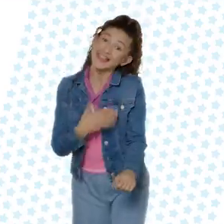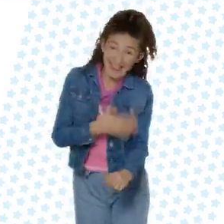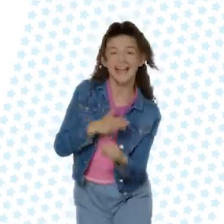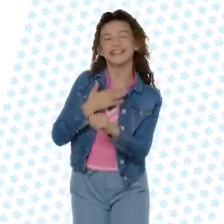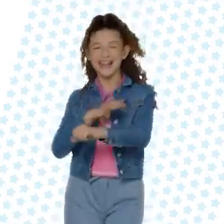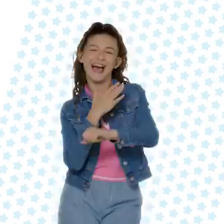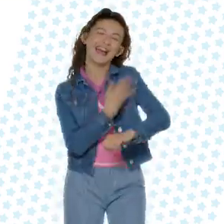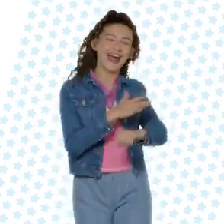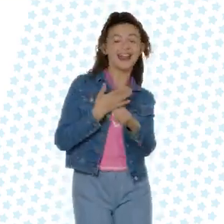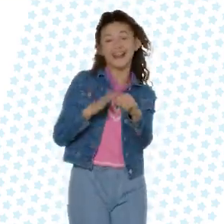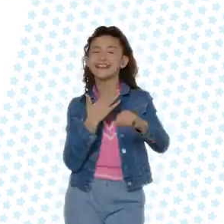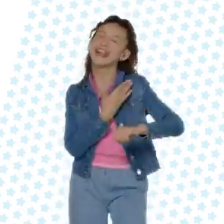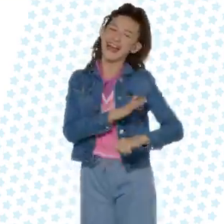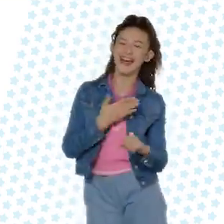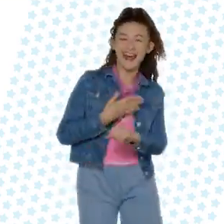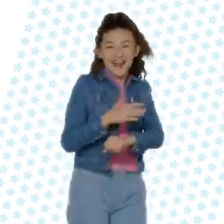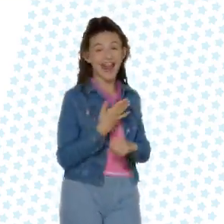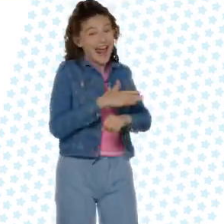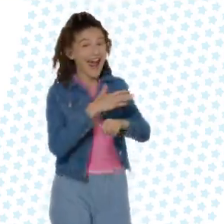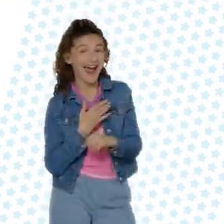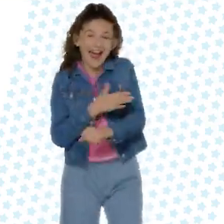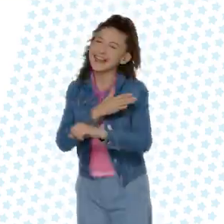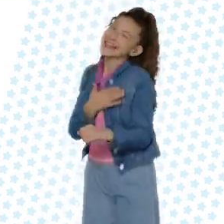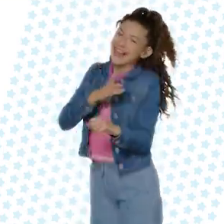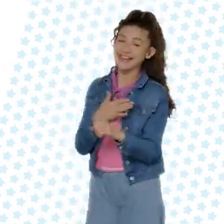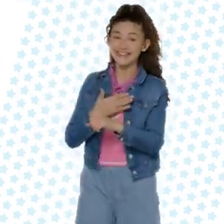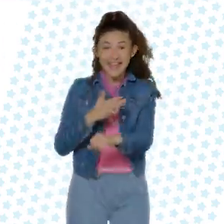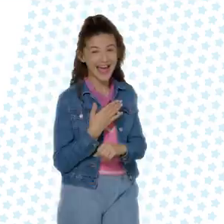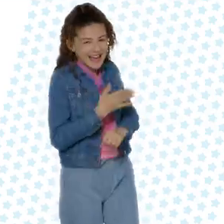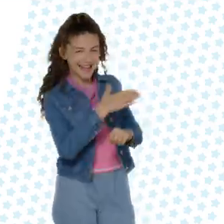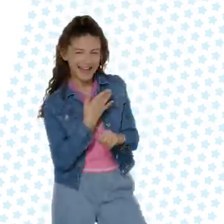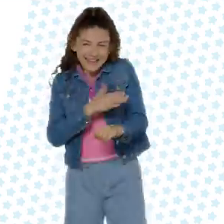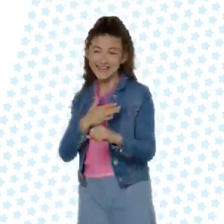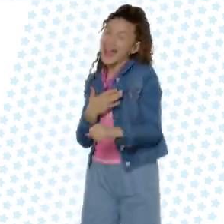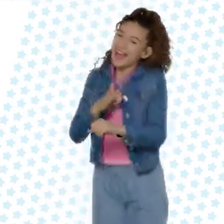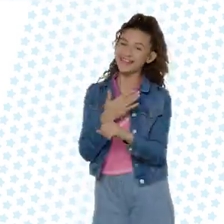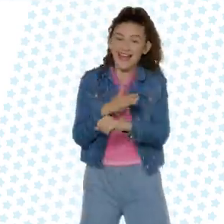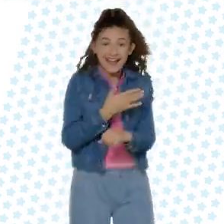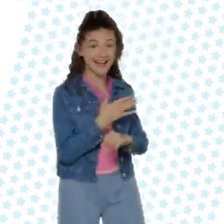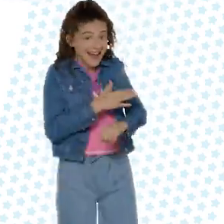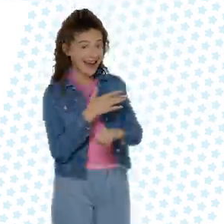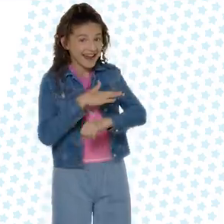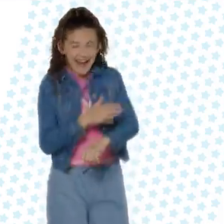La da la da da, la da da da La da la da di da da, la da da da da